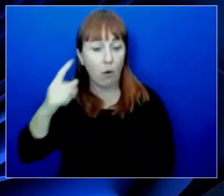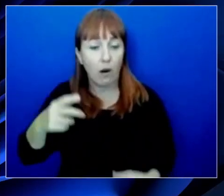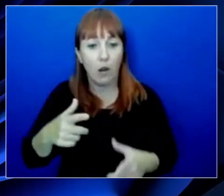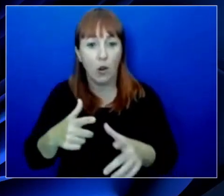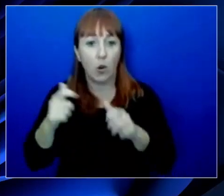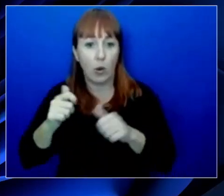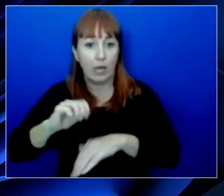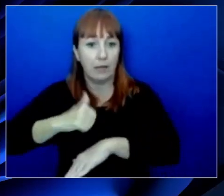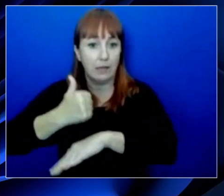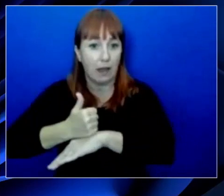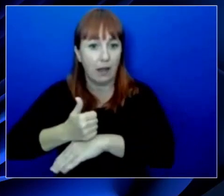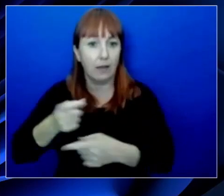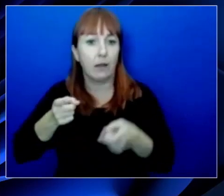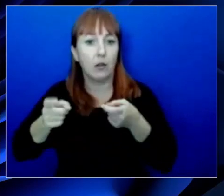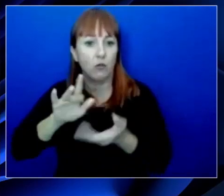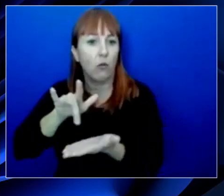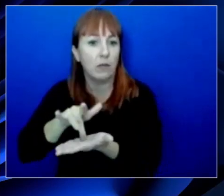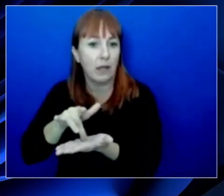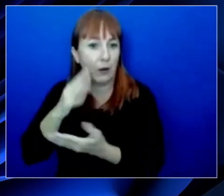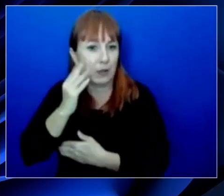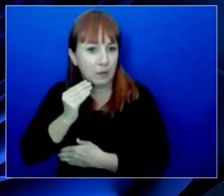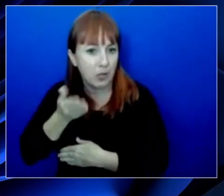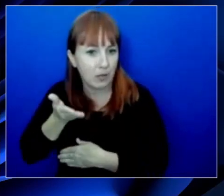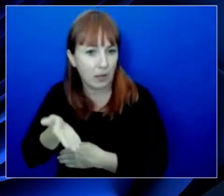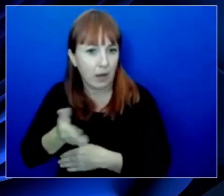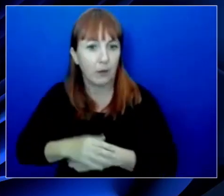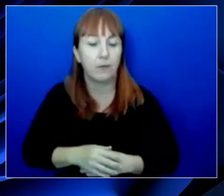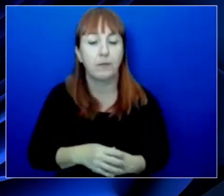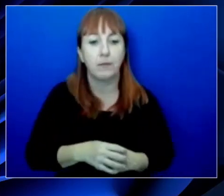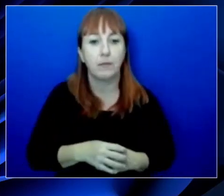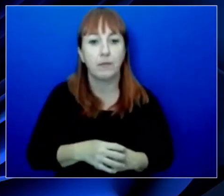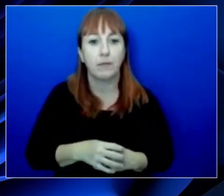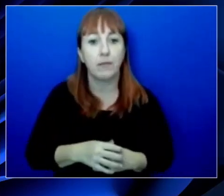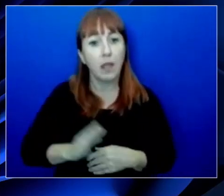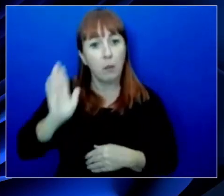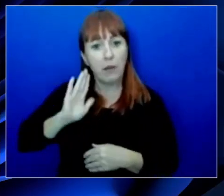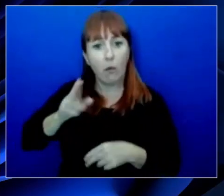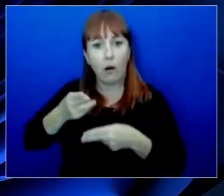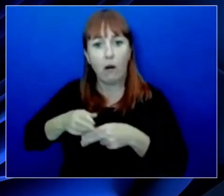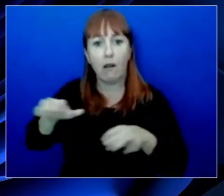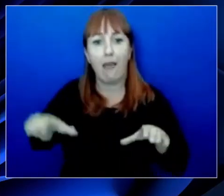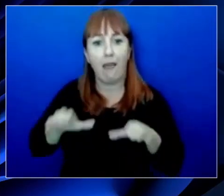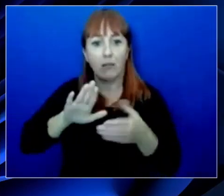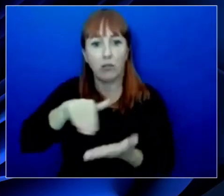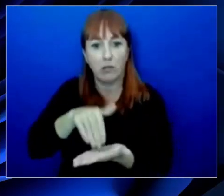settings or Control Center experience and this used to be the Action Center